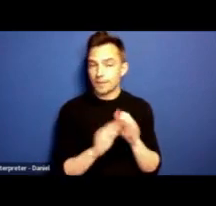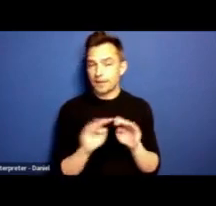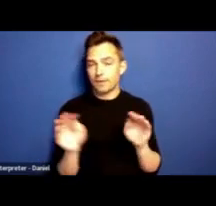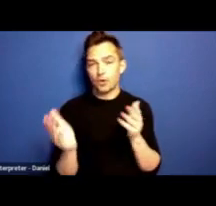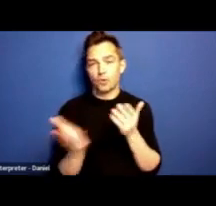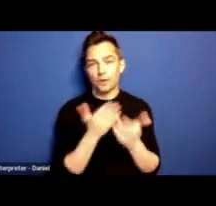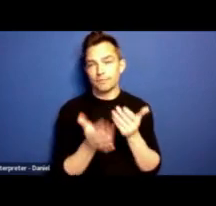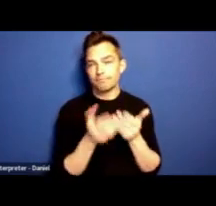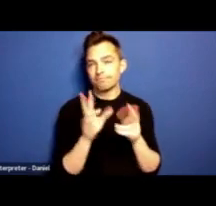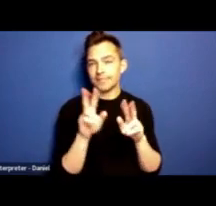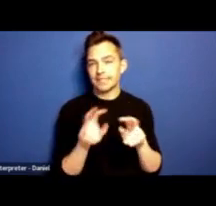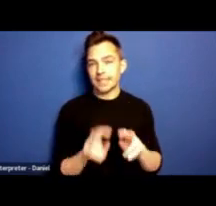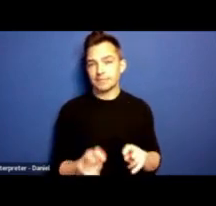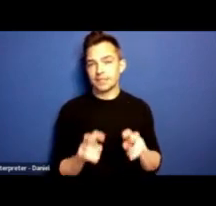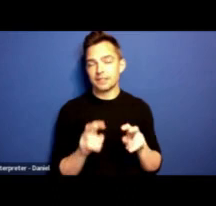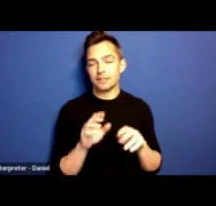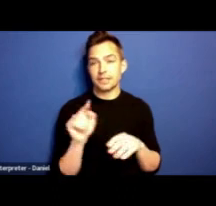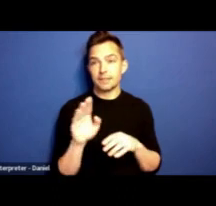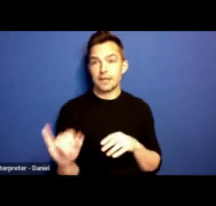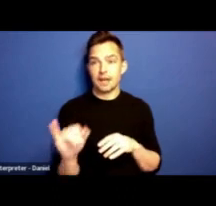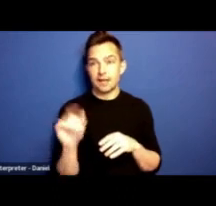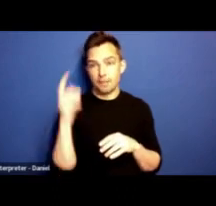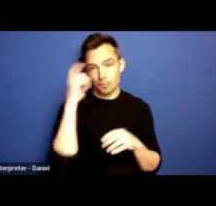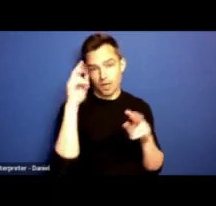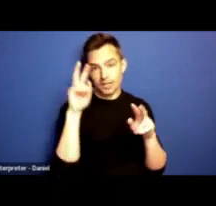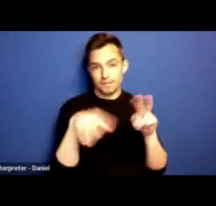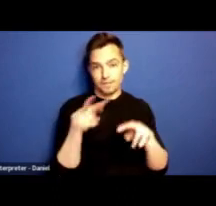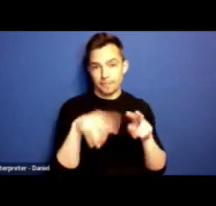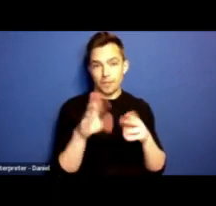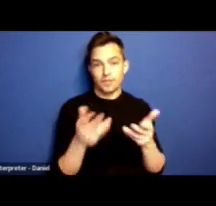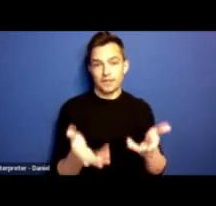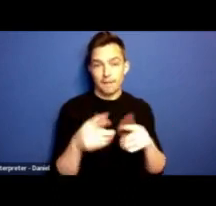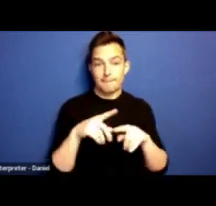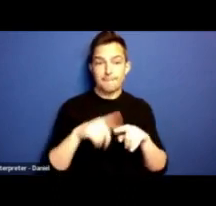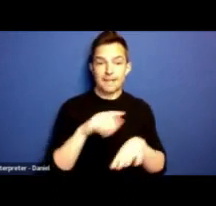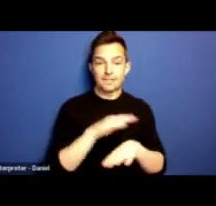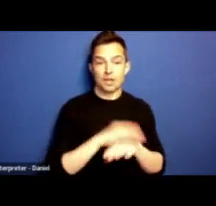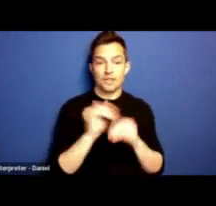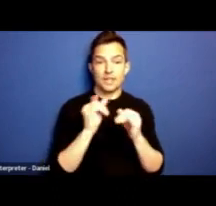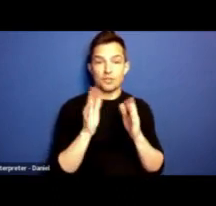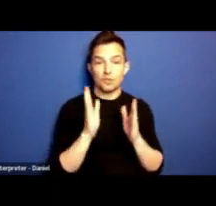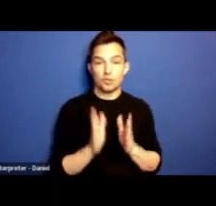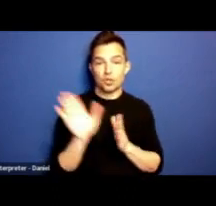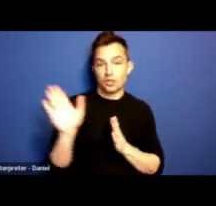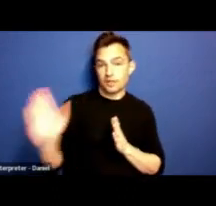assessment was at least the brain injury assessment was given given based on the the interviewers suspicion of a